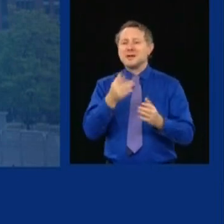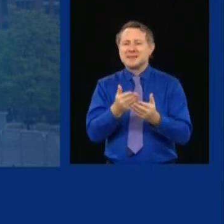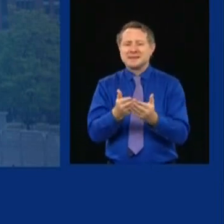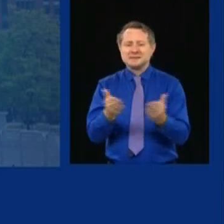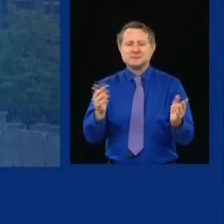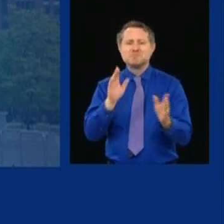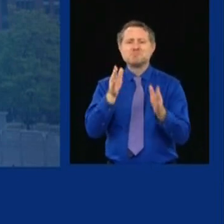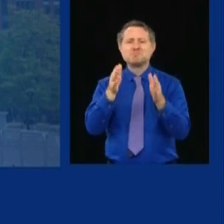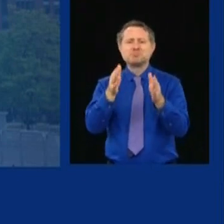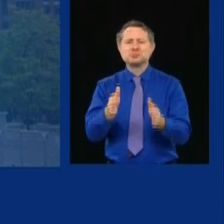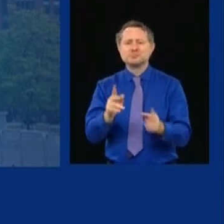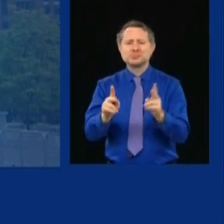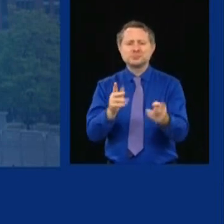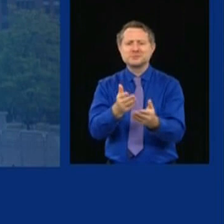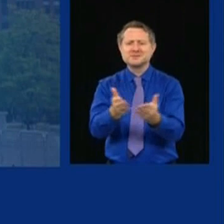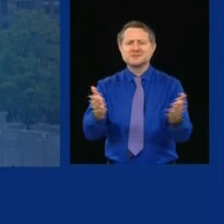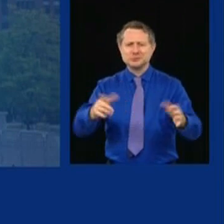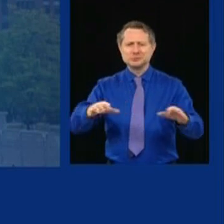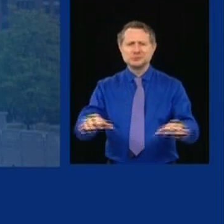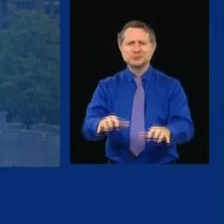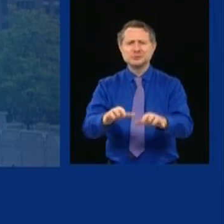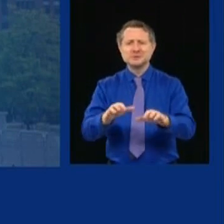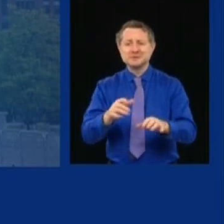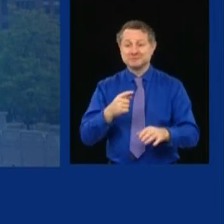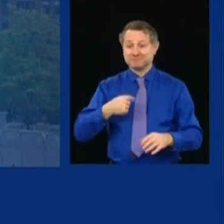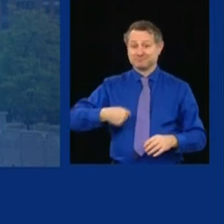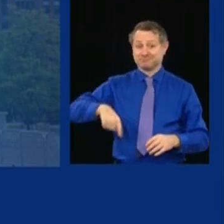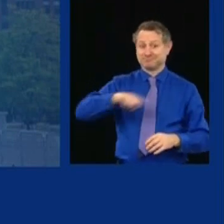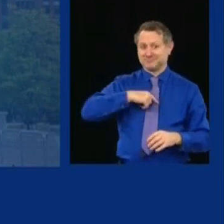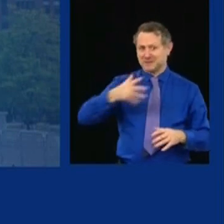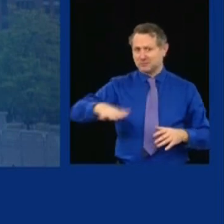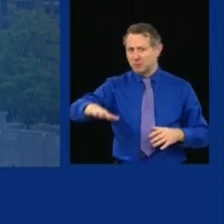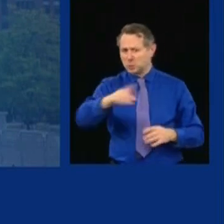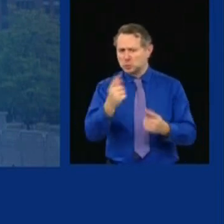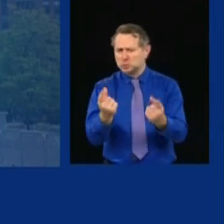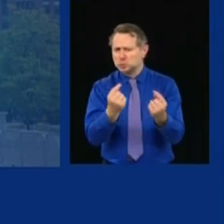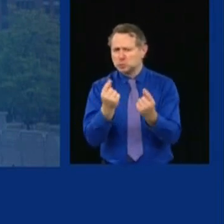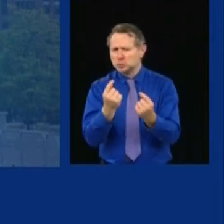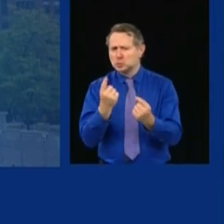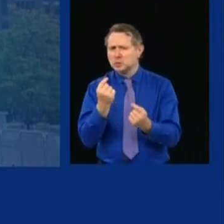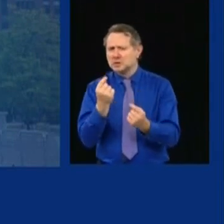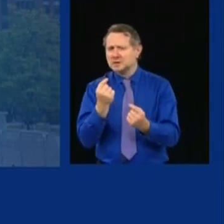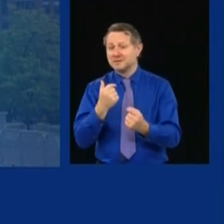DO. THIS IS ABOUT WHAT CITIZENS DO. AND WHAT THE ELECTED OFFICIALS